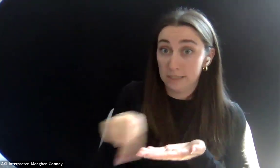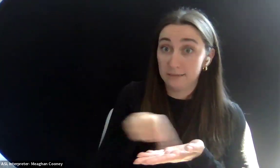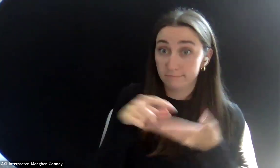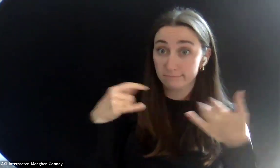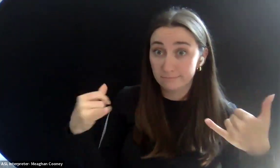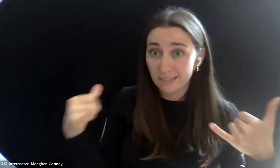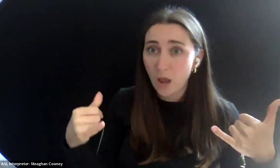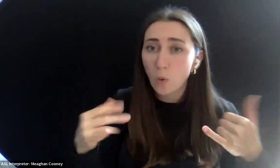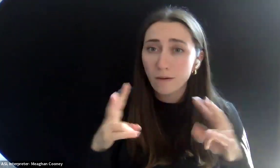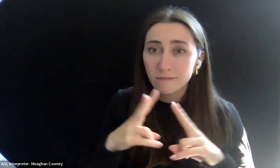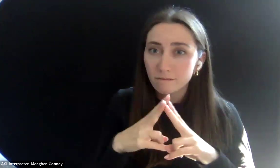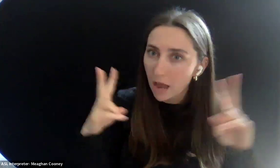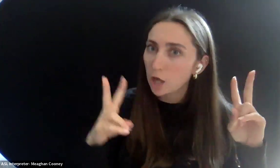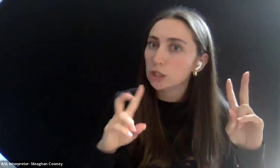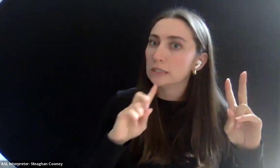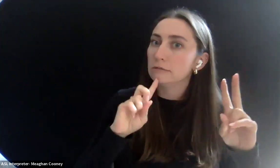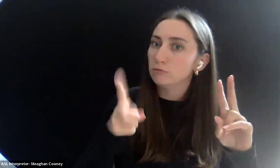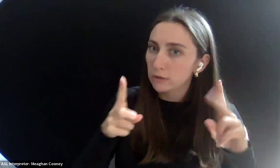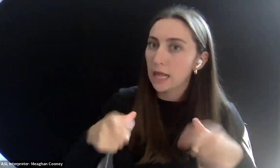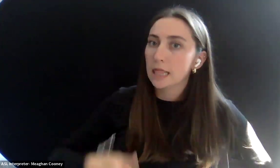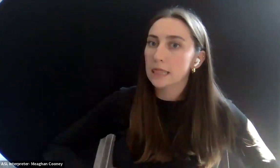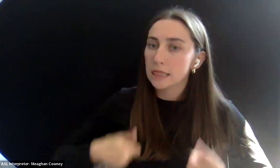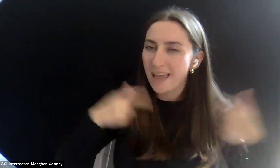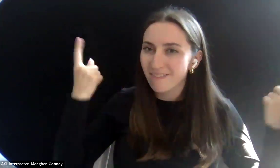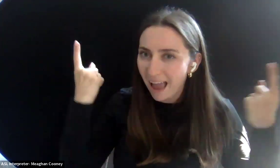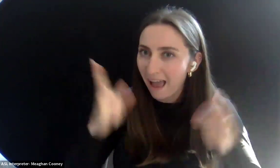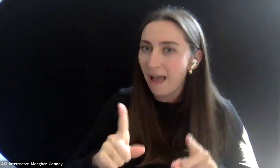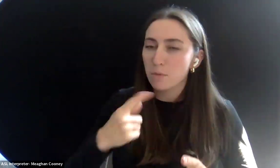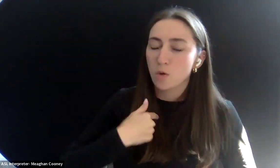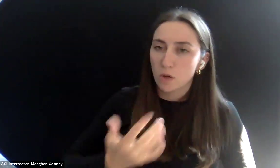a very real prospect that all of us face in in many places, the